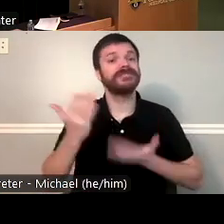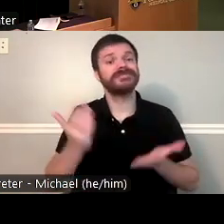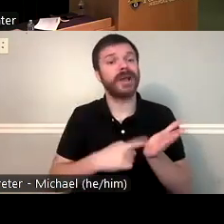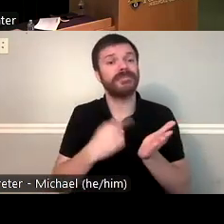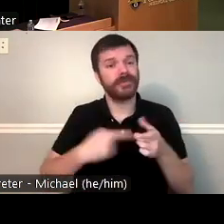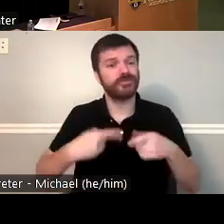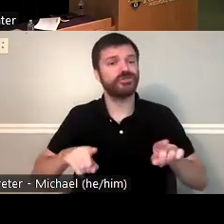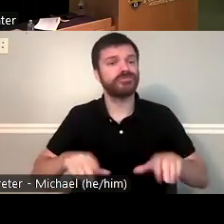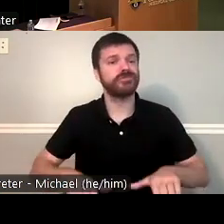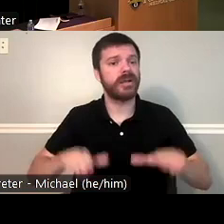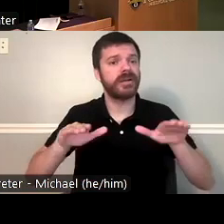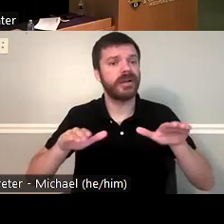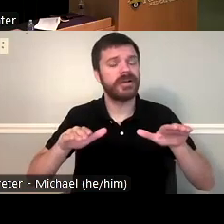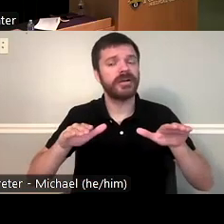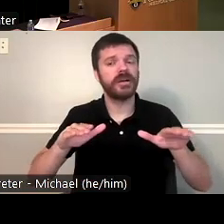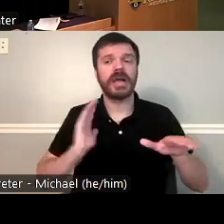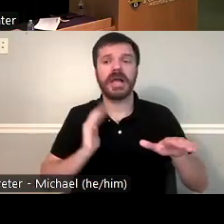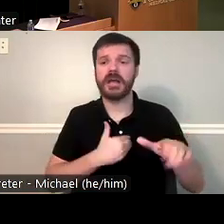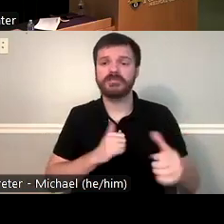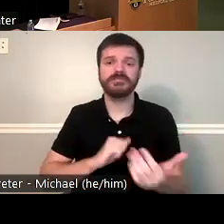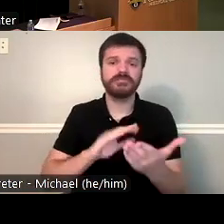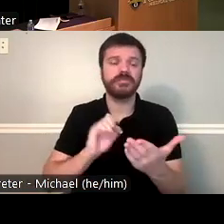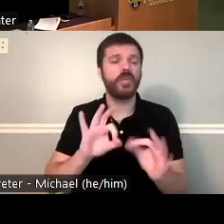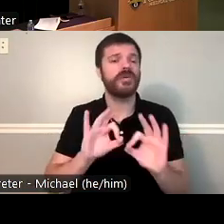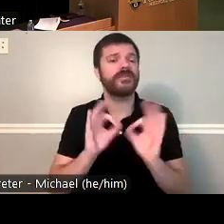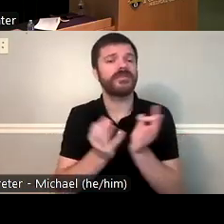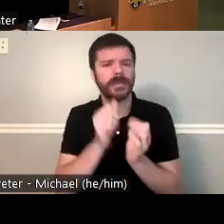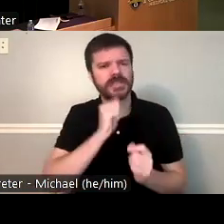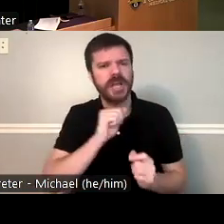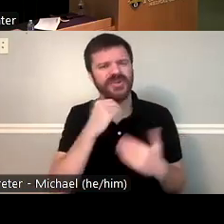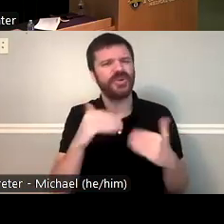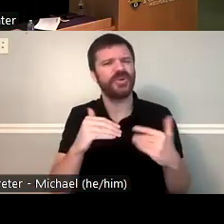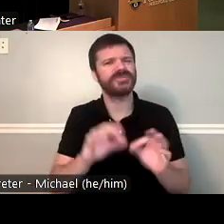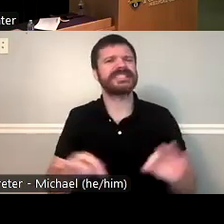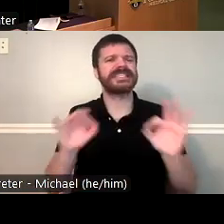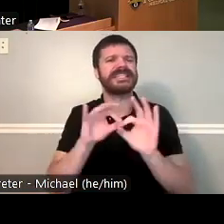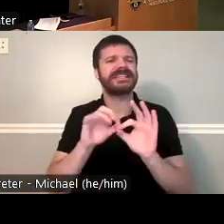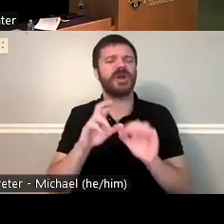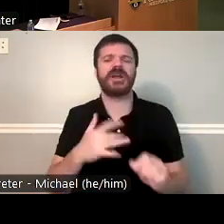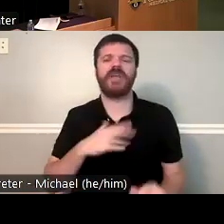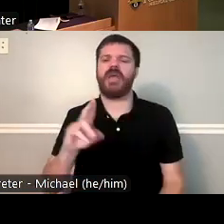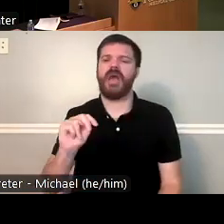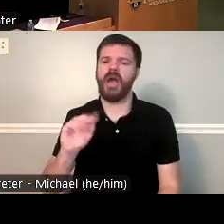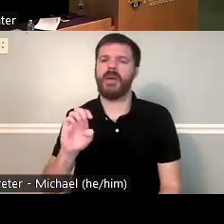we have or our families have suffered really significant or unbearable losses so we'll look